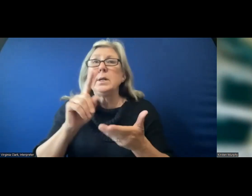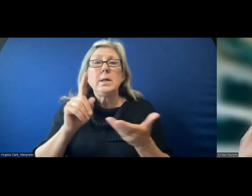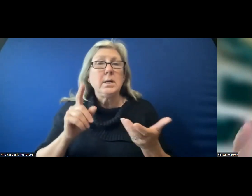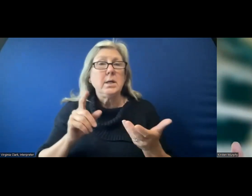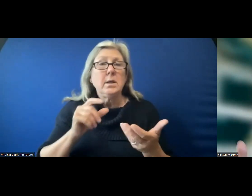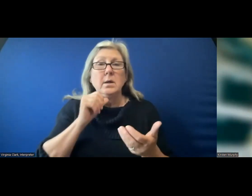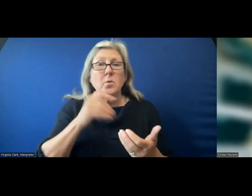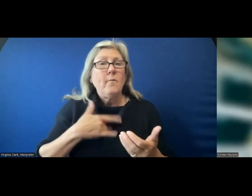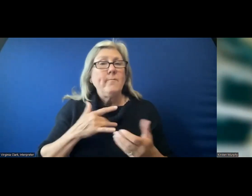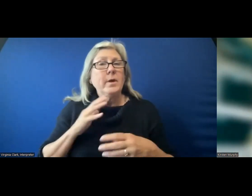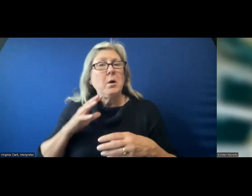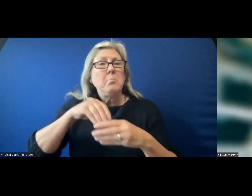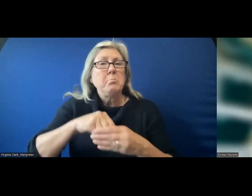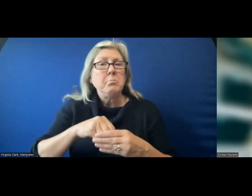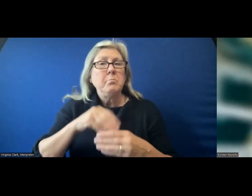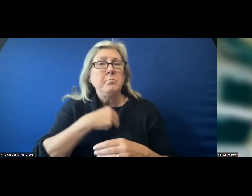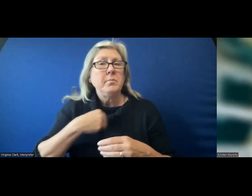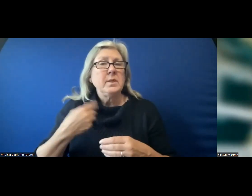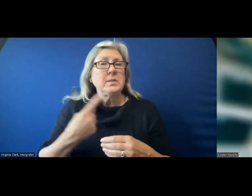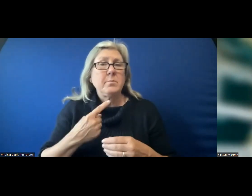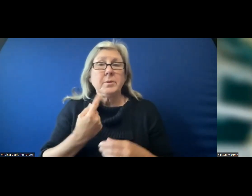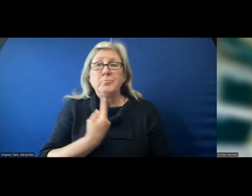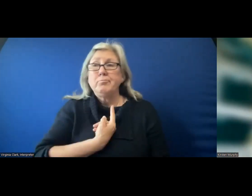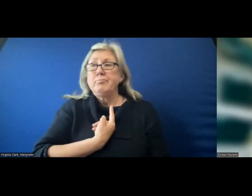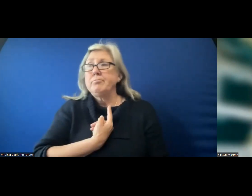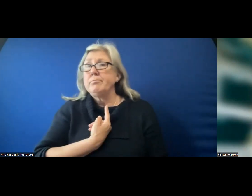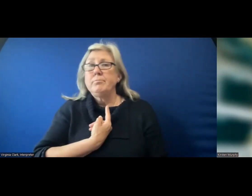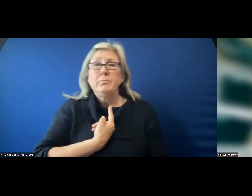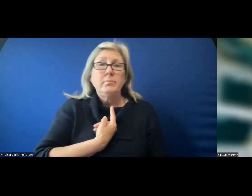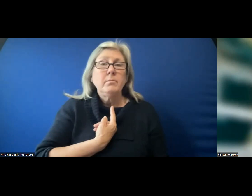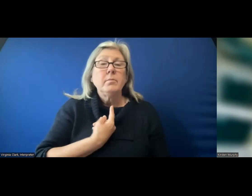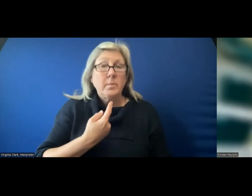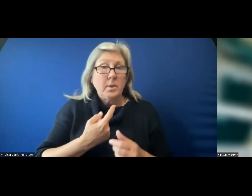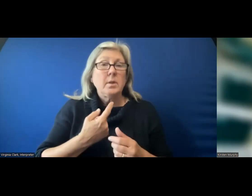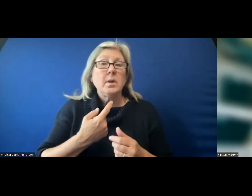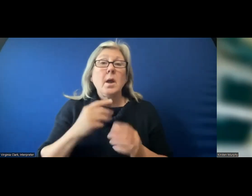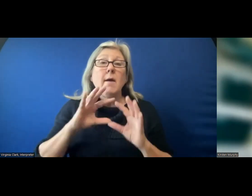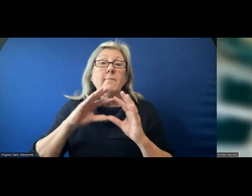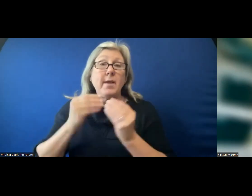a part of something bigger than themselves. And both families' biggest fear is a son or